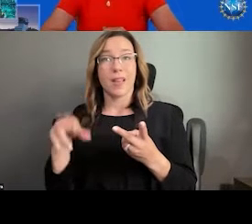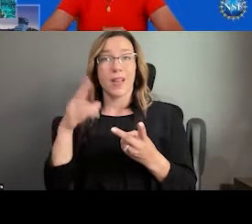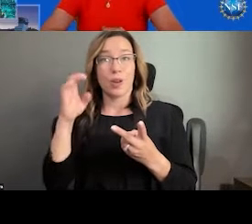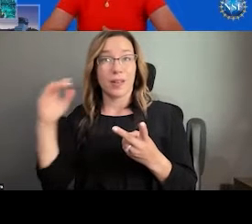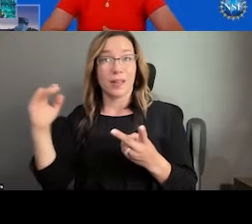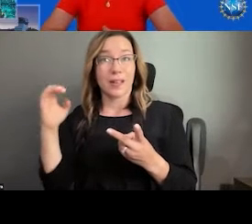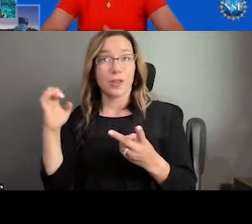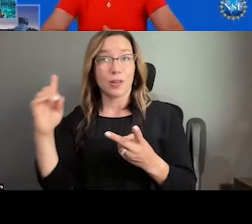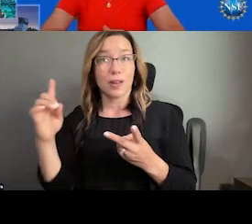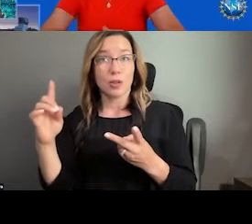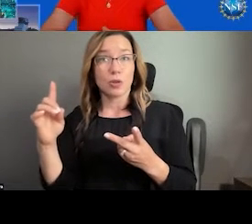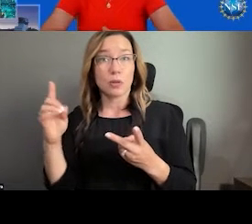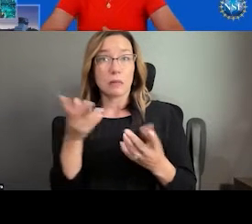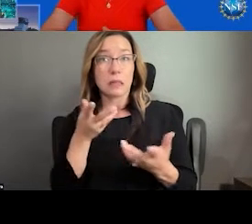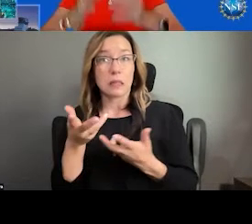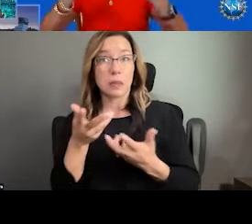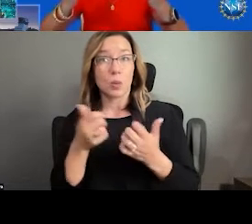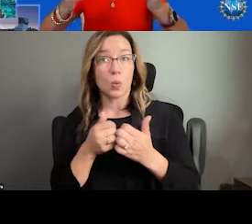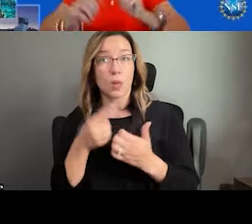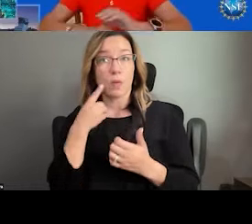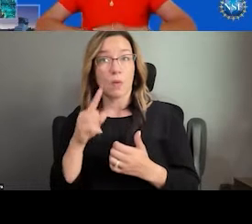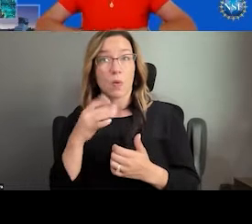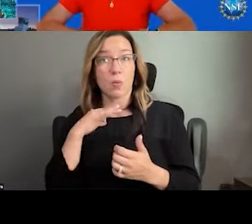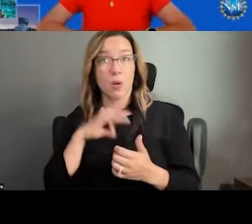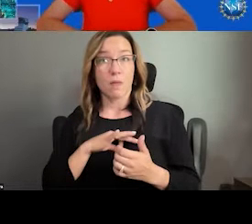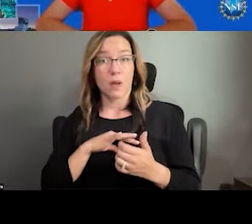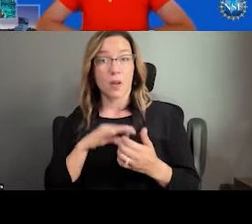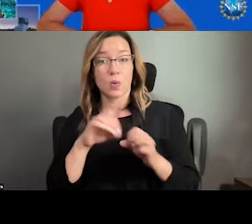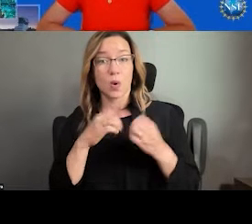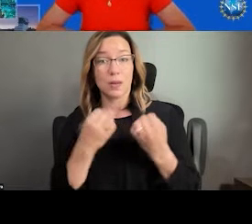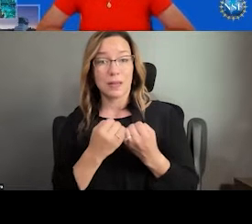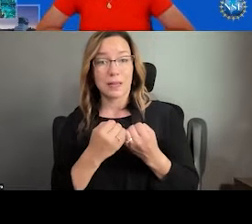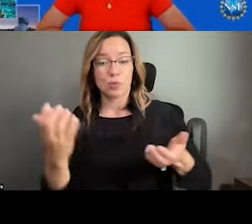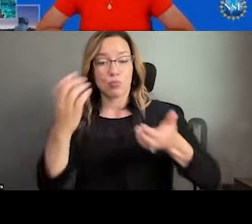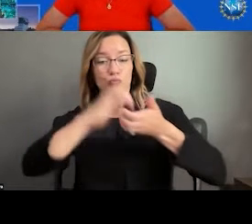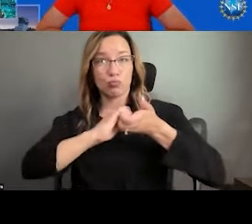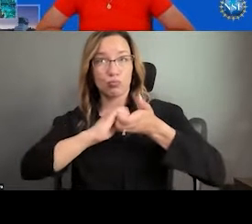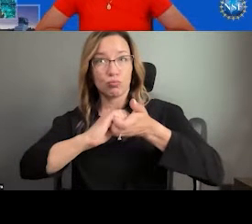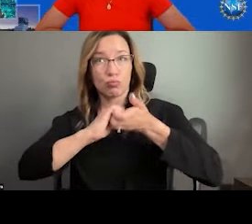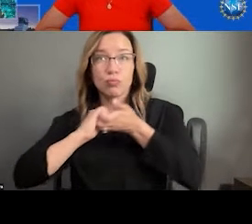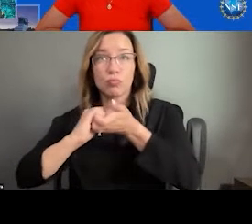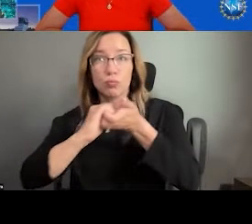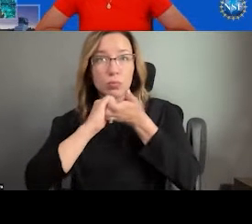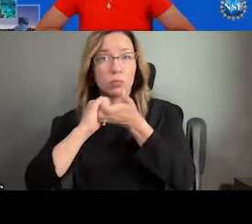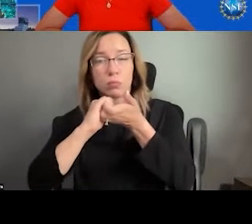deal with for profit organizations, in putting together or in collaborating on those proposals,